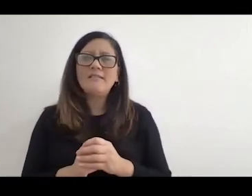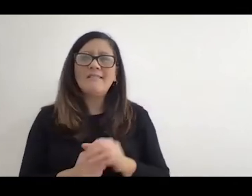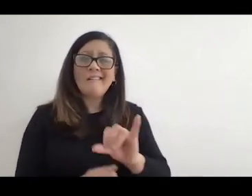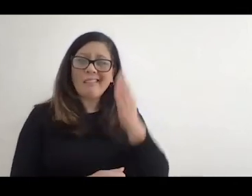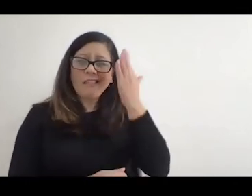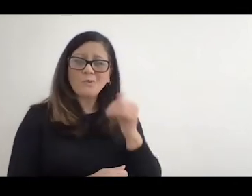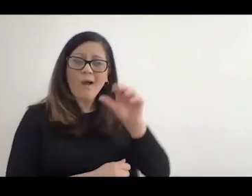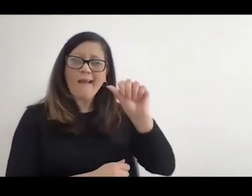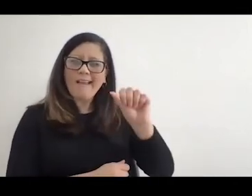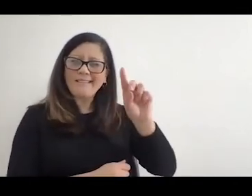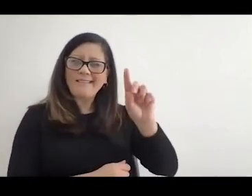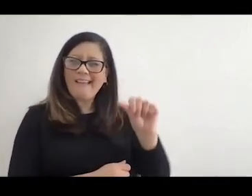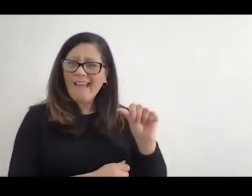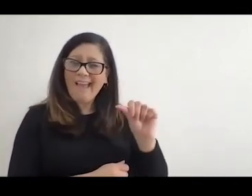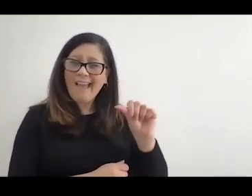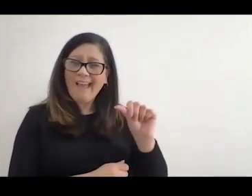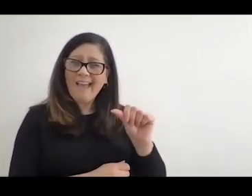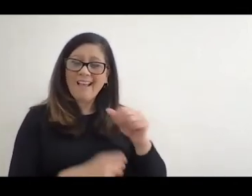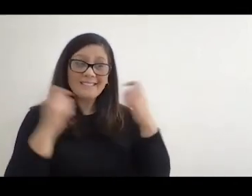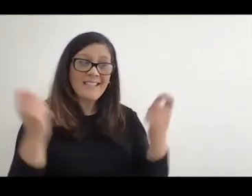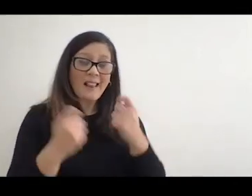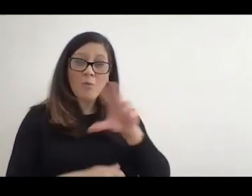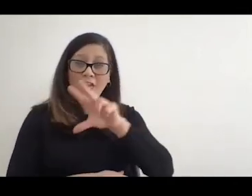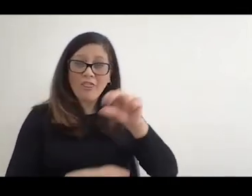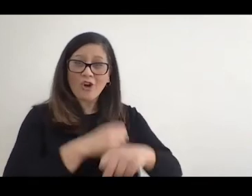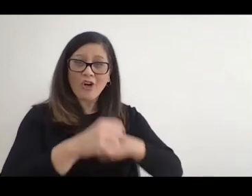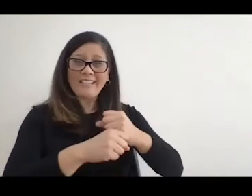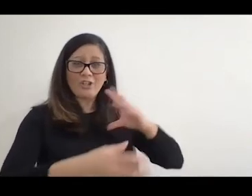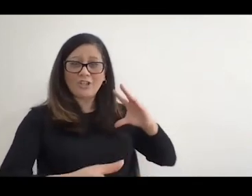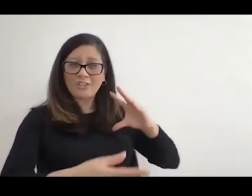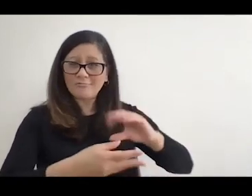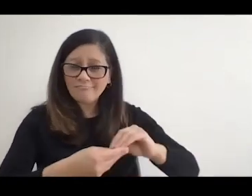Act can turn 30 this year, and we're still talking about being